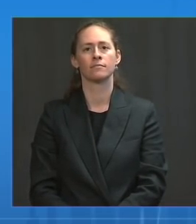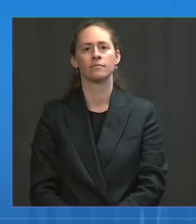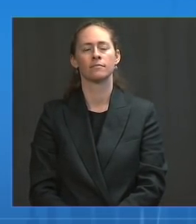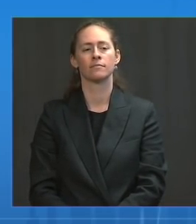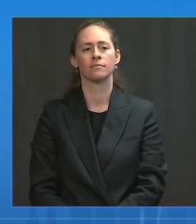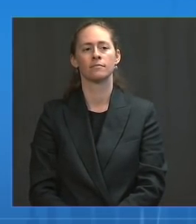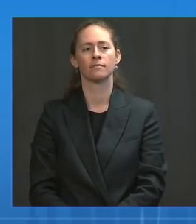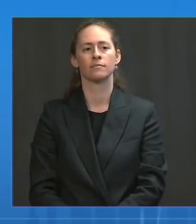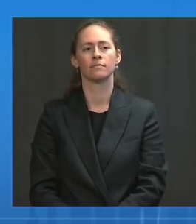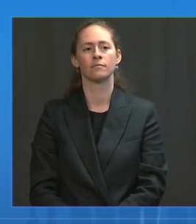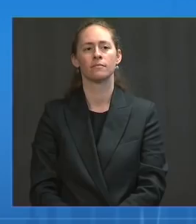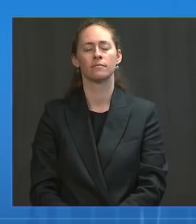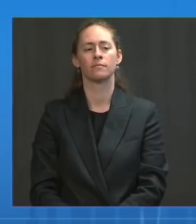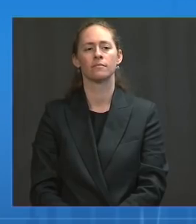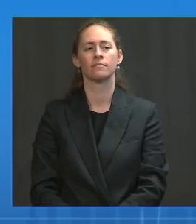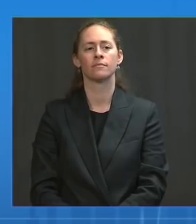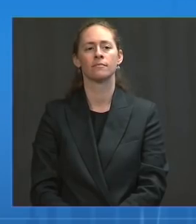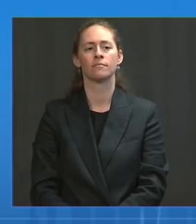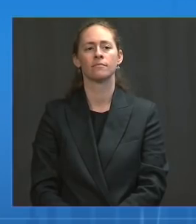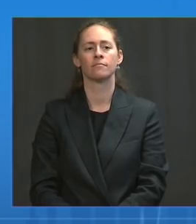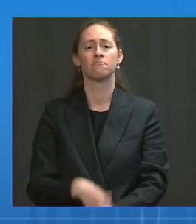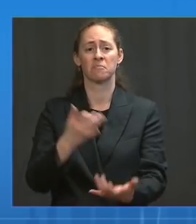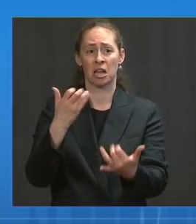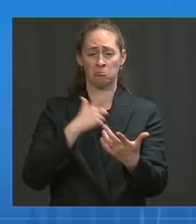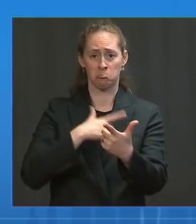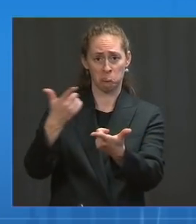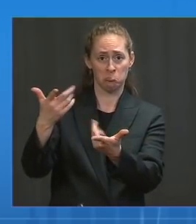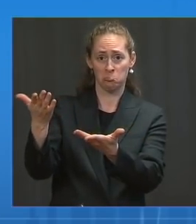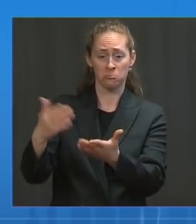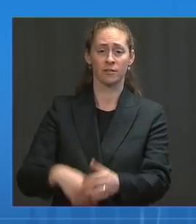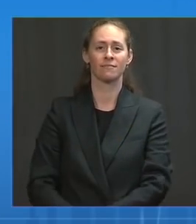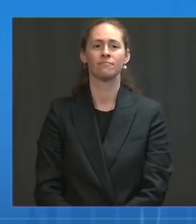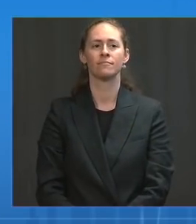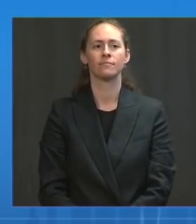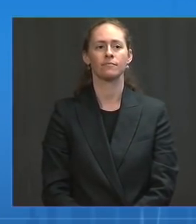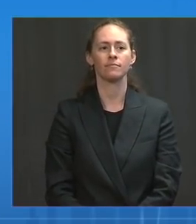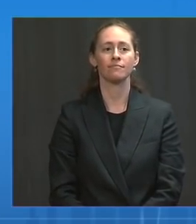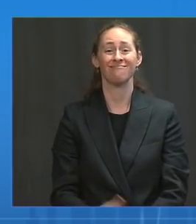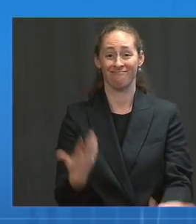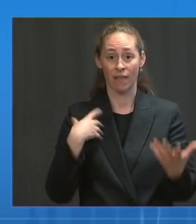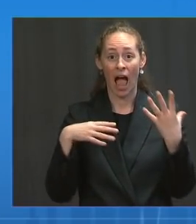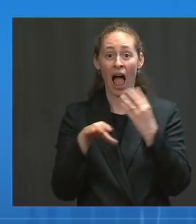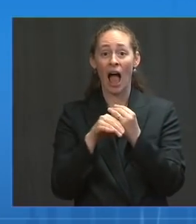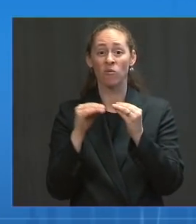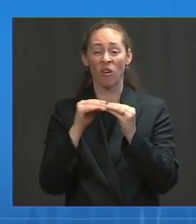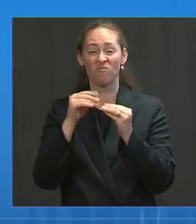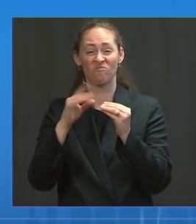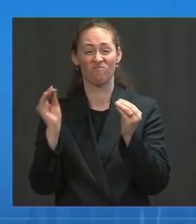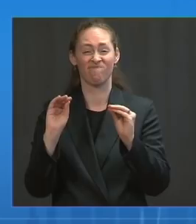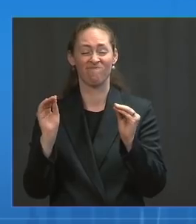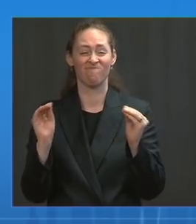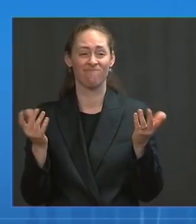but Rochelle, why don't you comment further. Dr. Walensky: Yeah, I don't have a lot to add except to say that we do know that you're protected